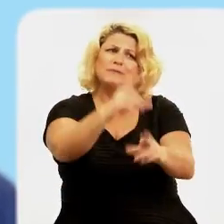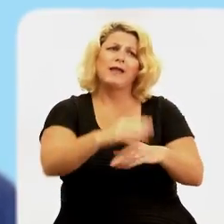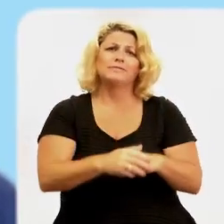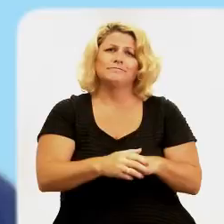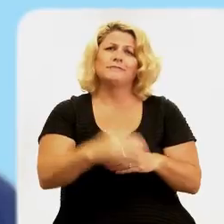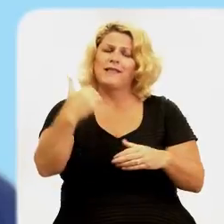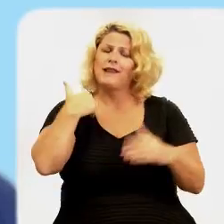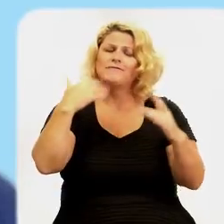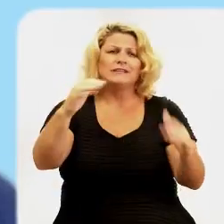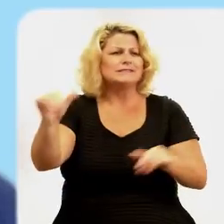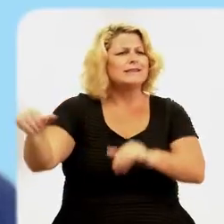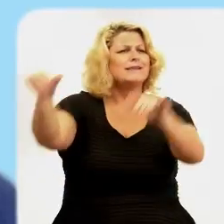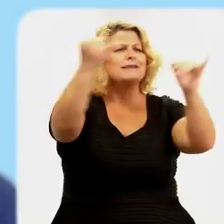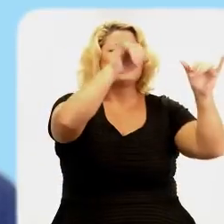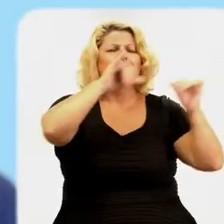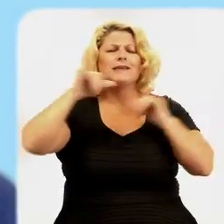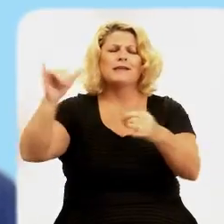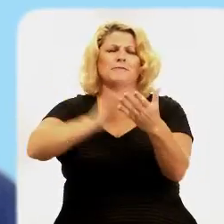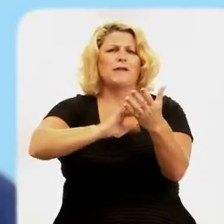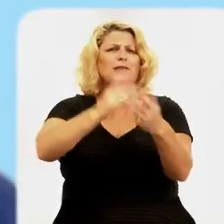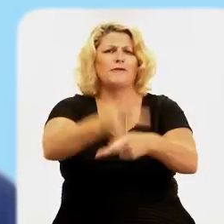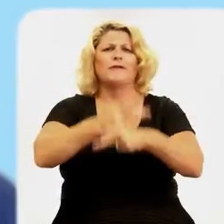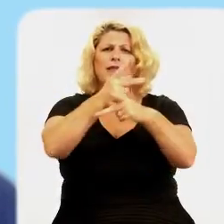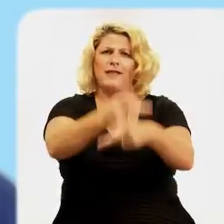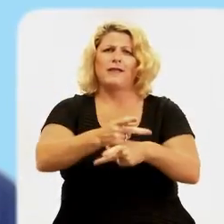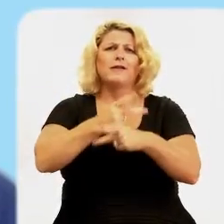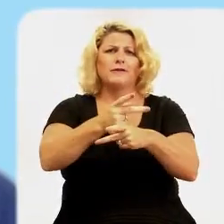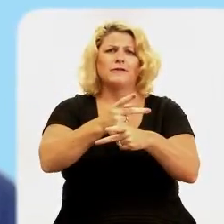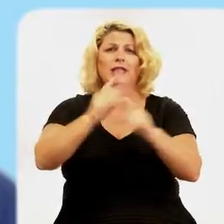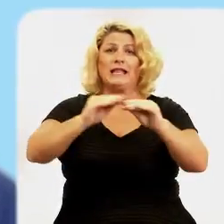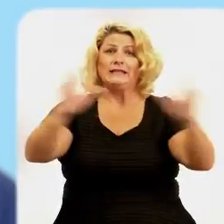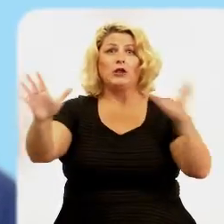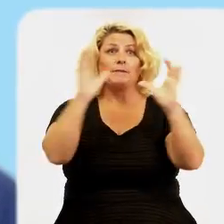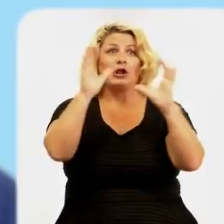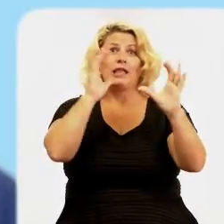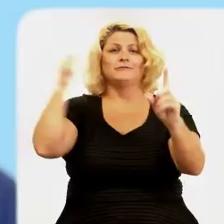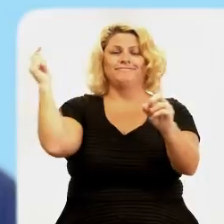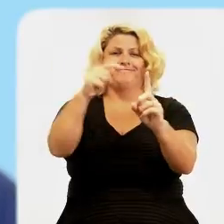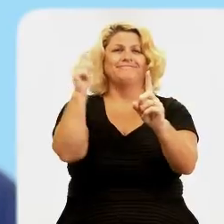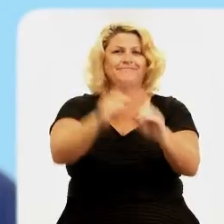and receive the highest quality medical care. Clear communication between patients and providers is the key